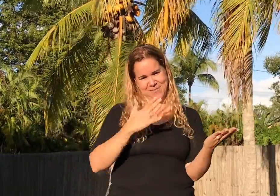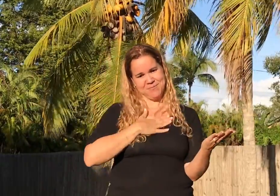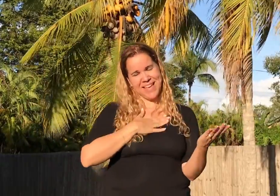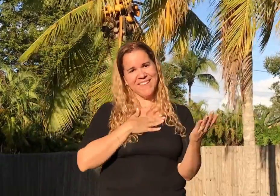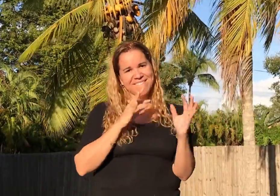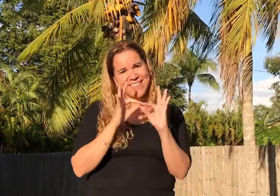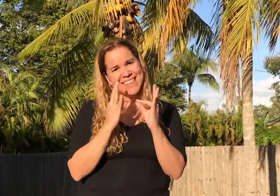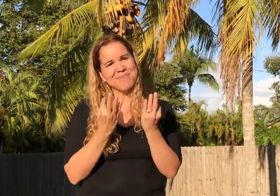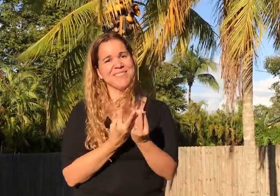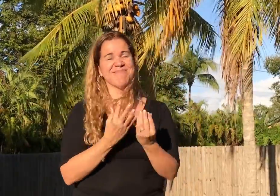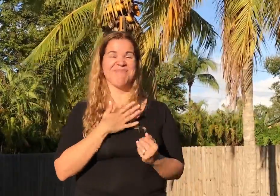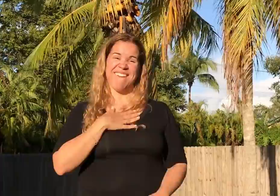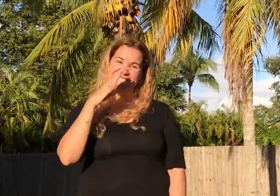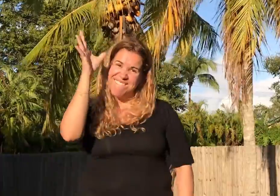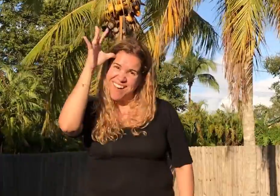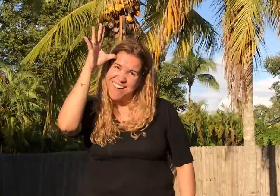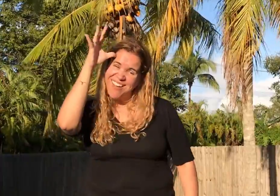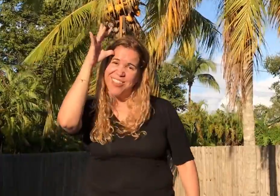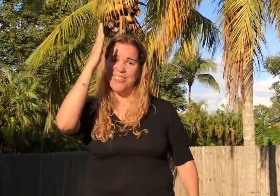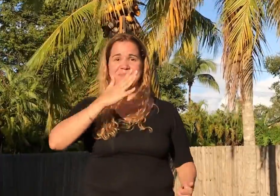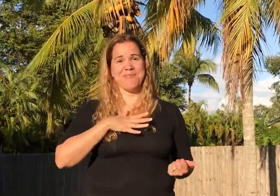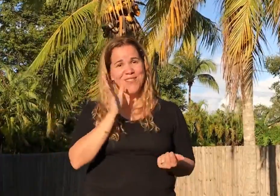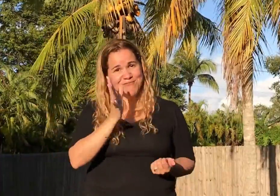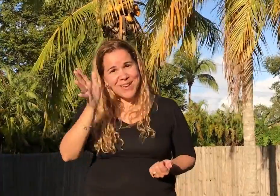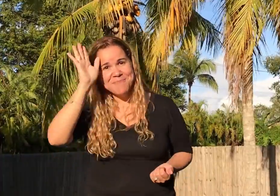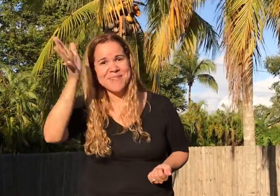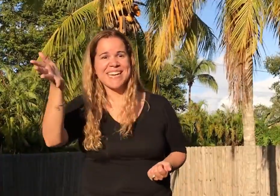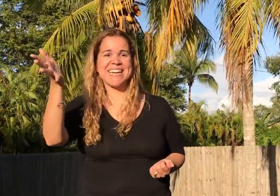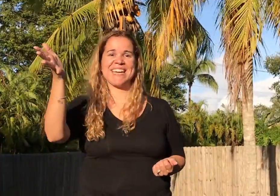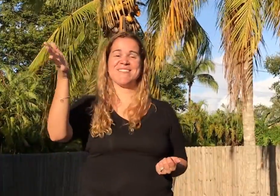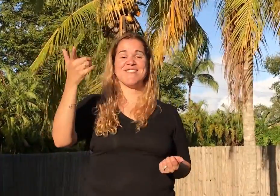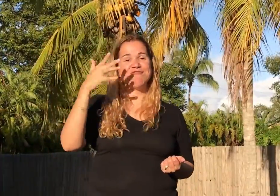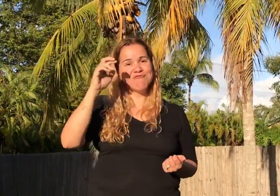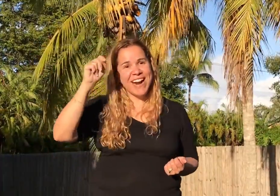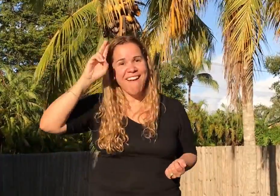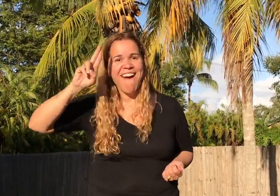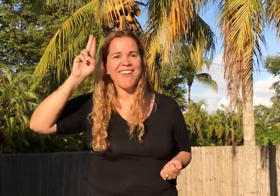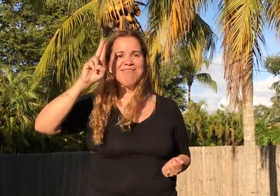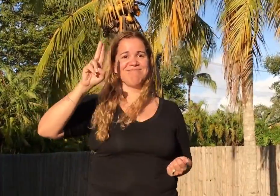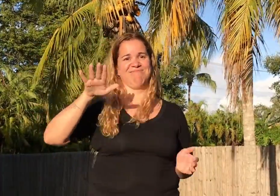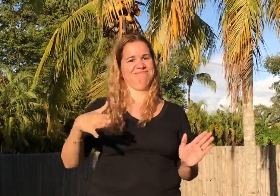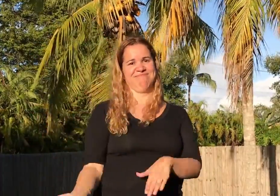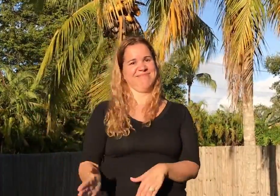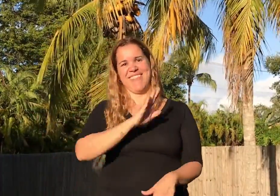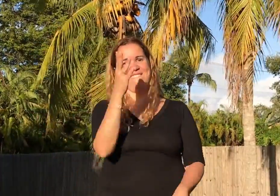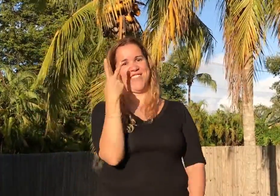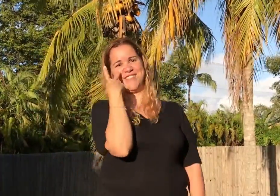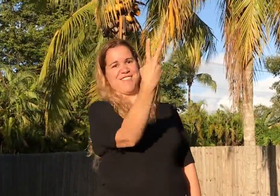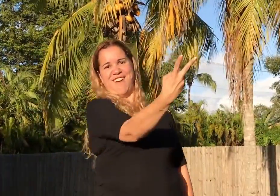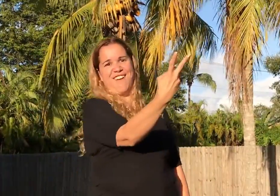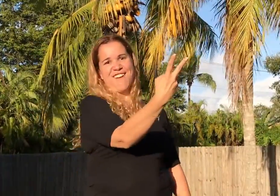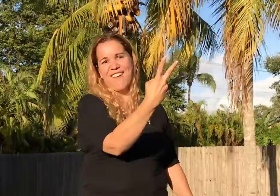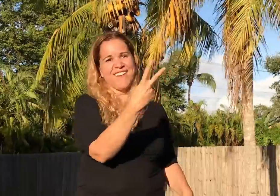Sadly, so many members of my family, including my father and grandparents, had passed away before seeing it happen.